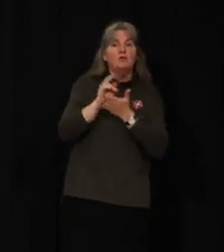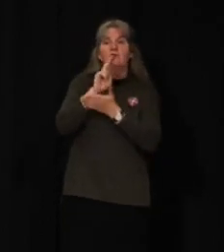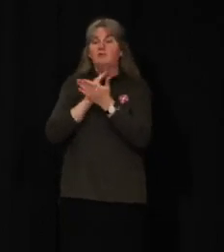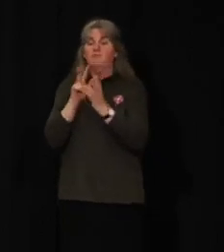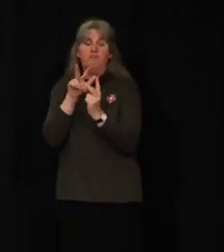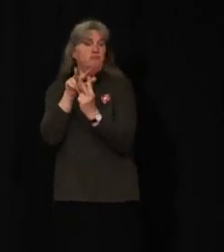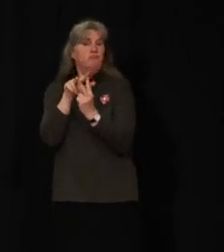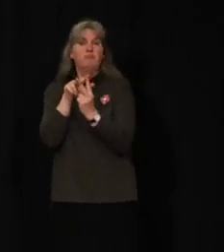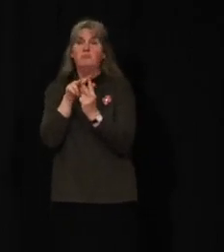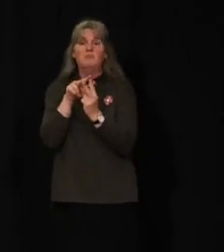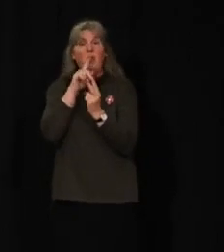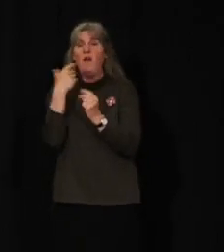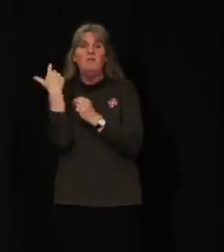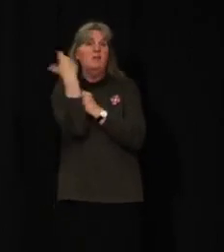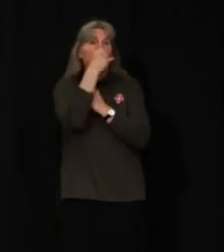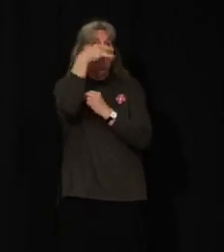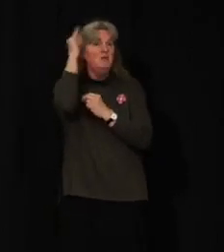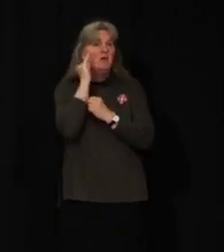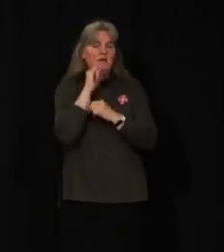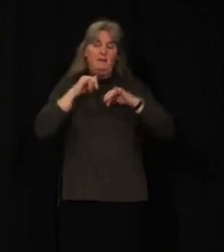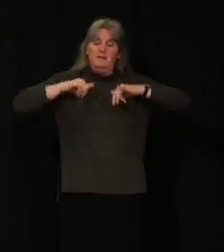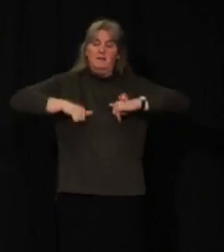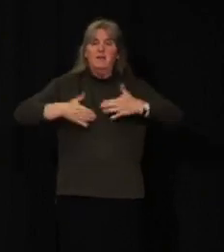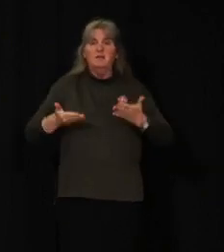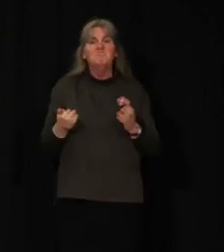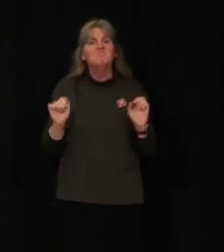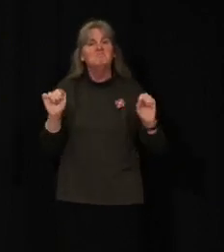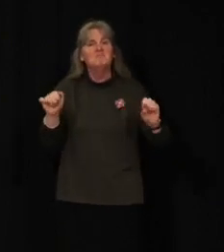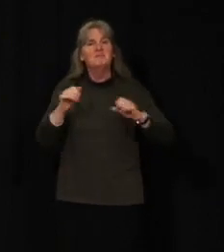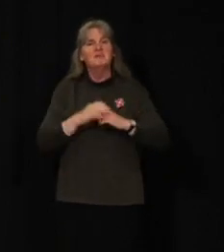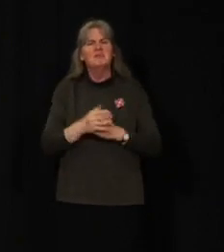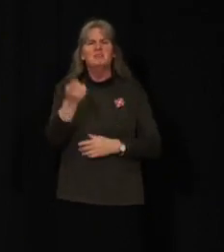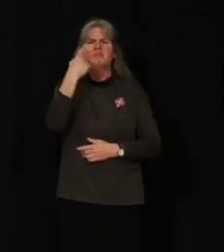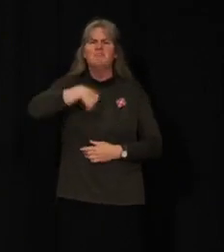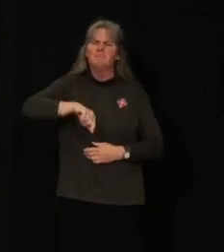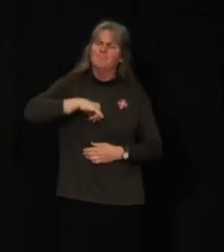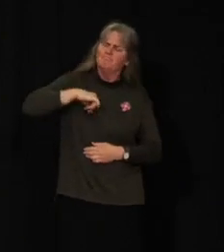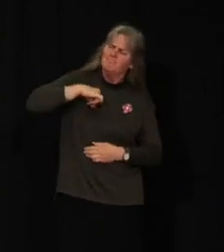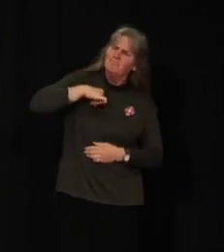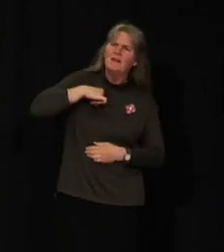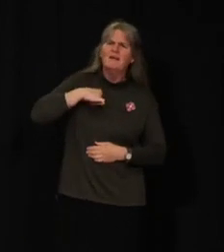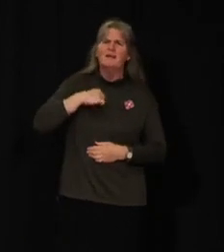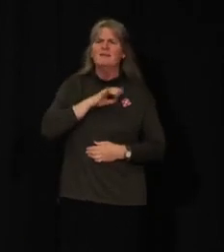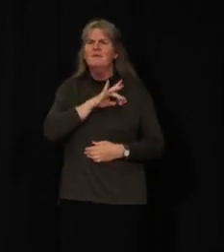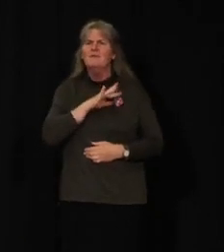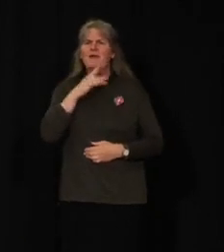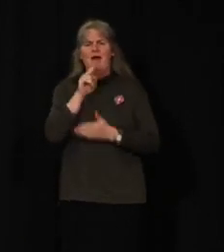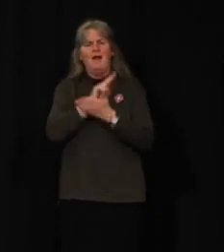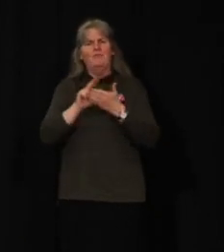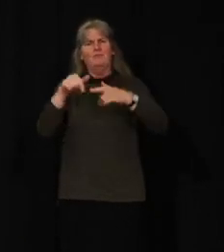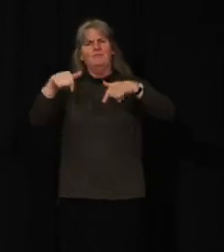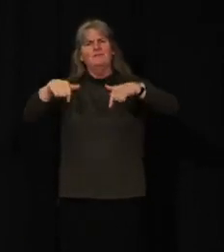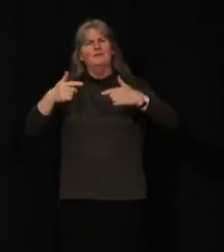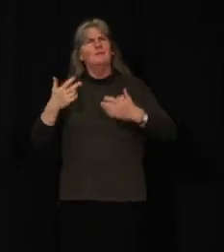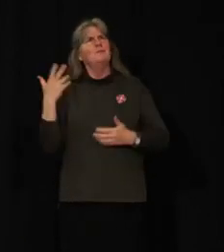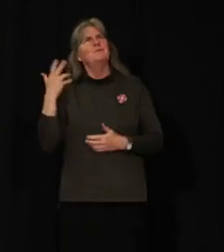without having to leave the territory. Yukoners should be very proud to have a university here in our territory.